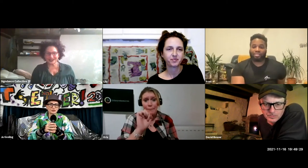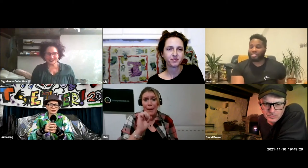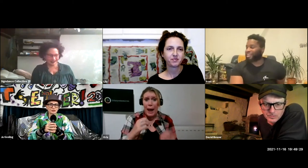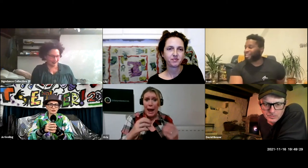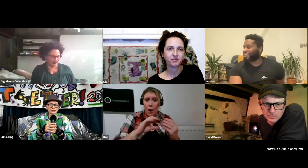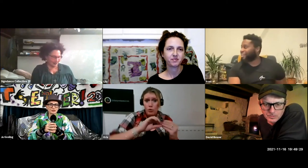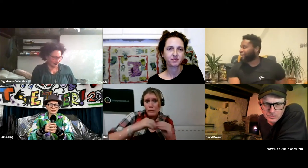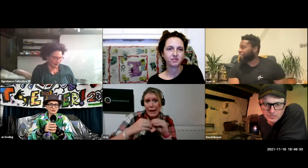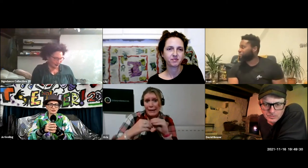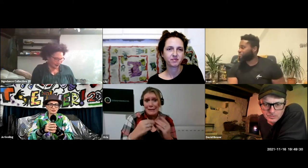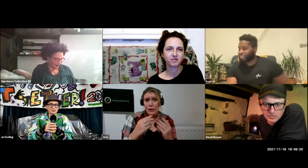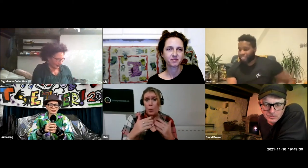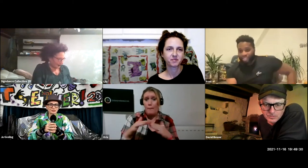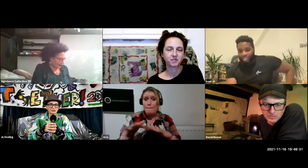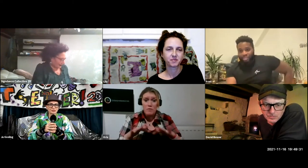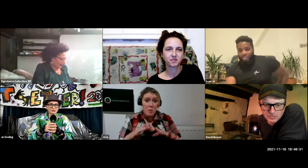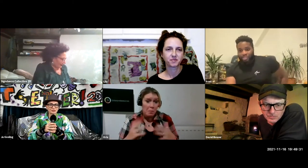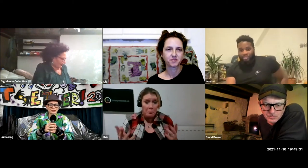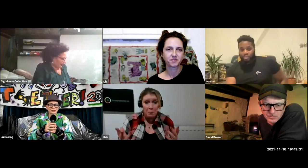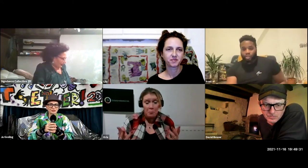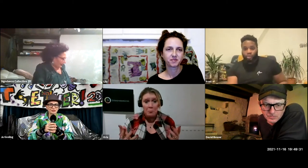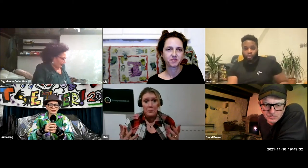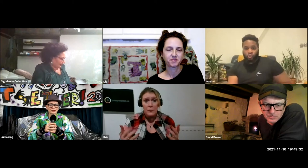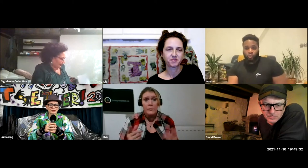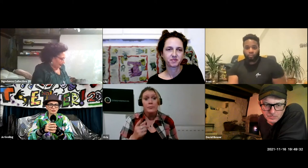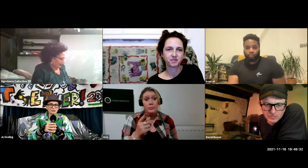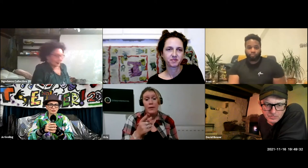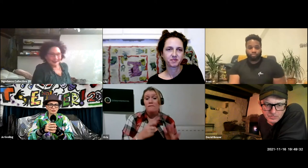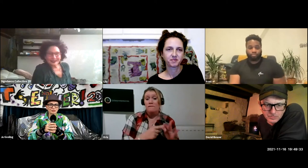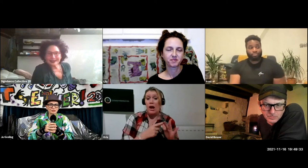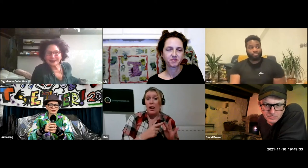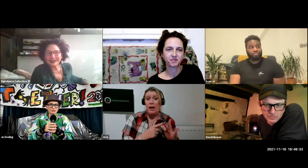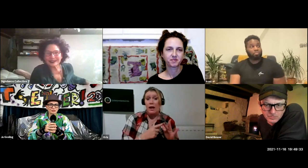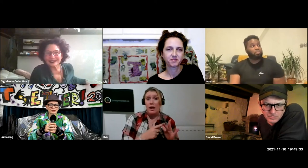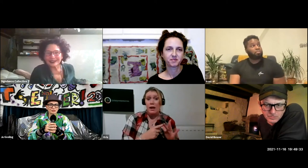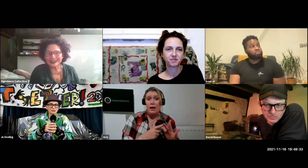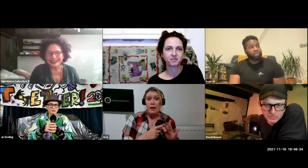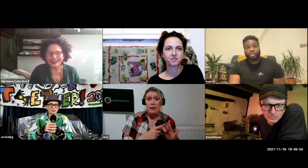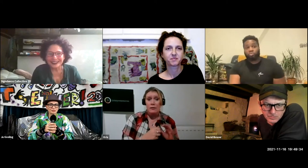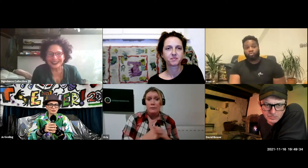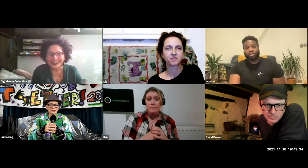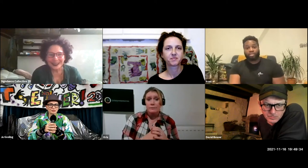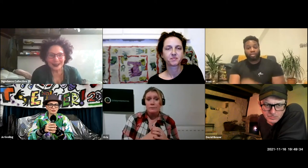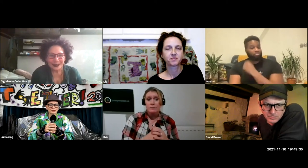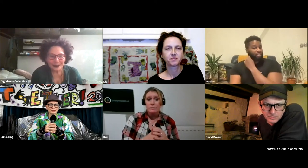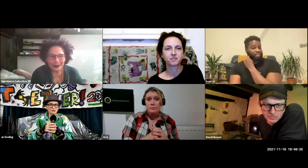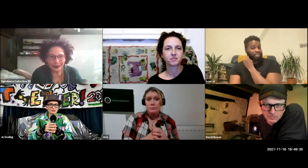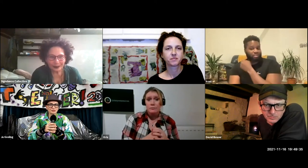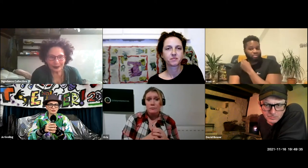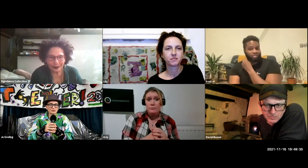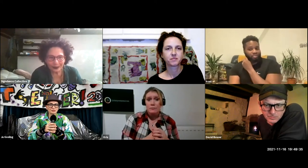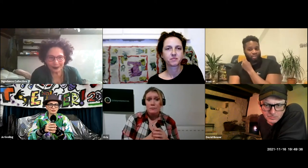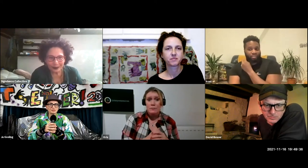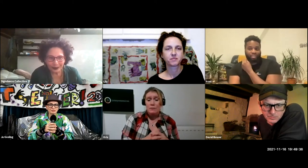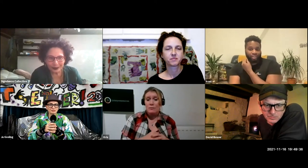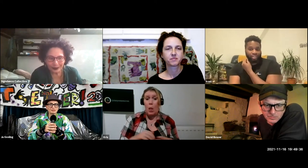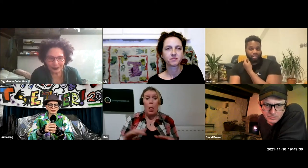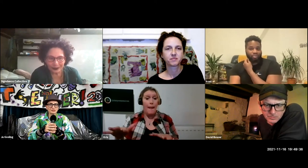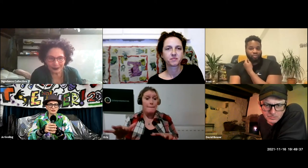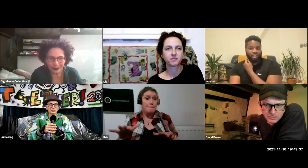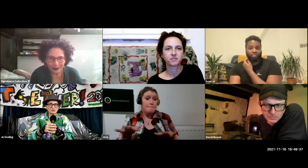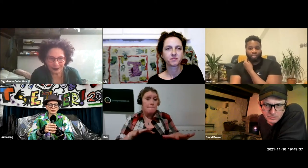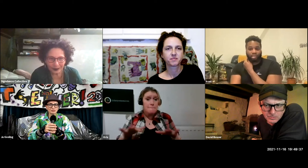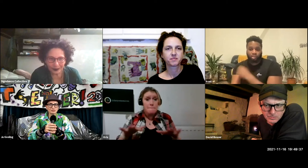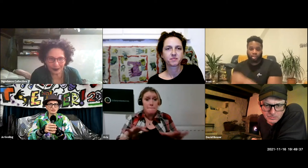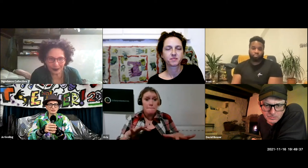favourite, and we are delighted she came